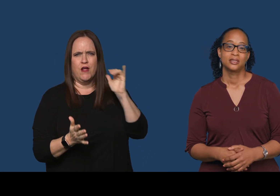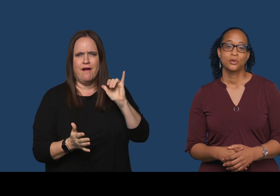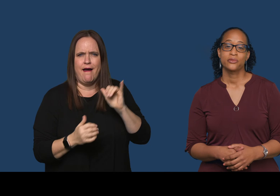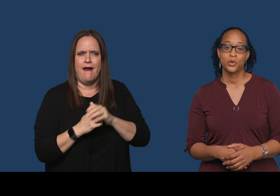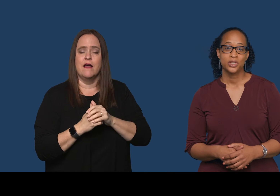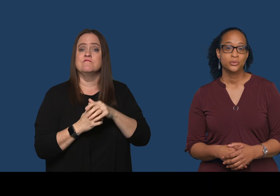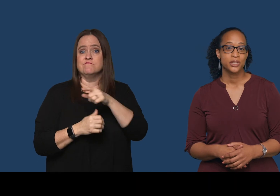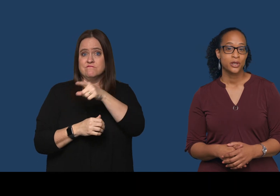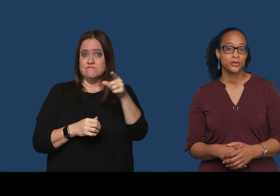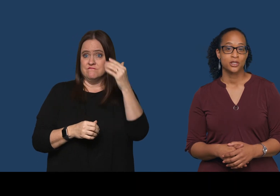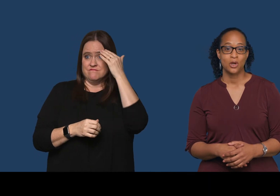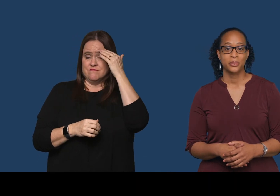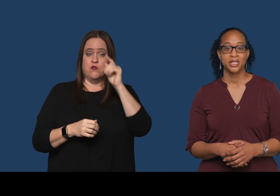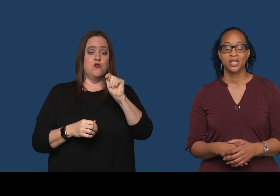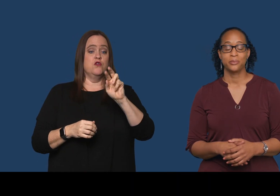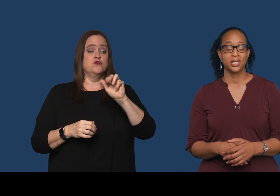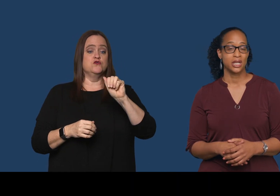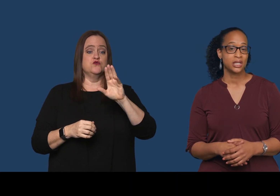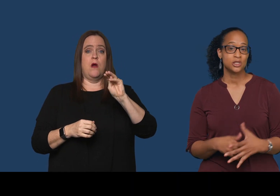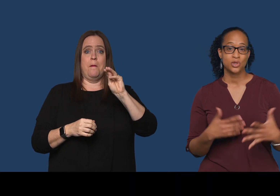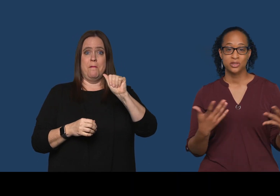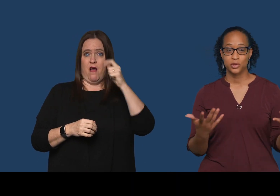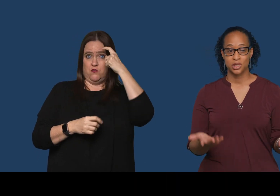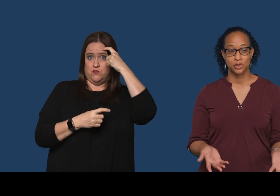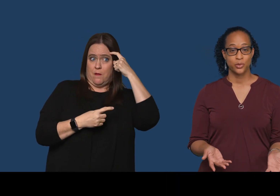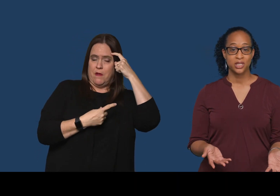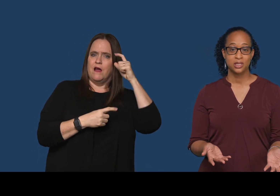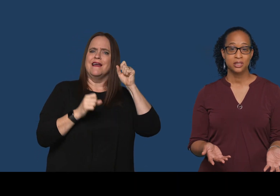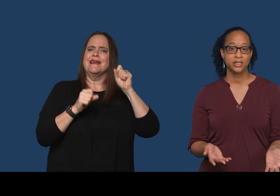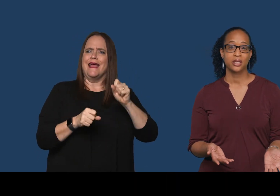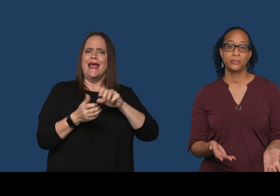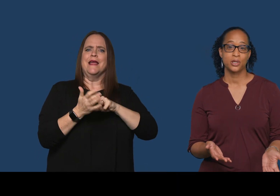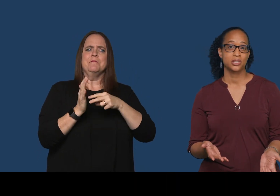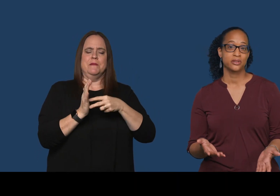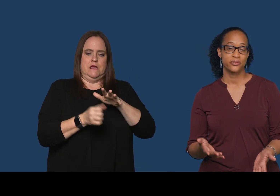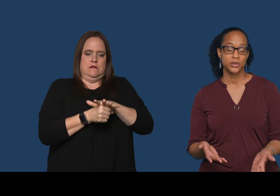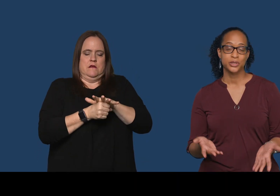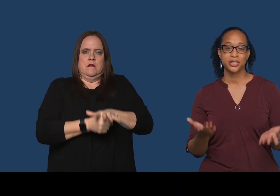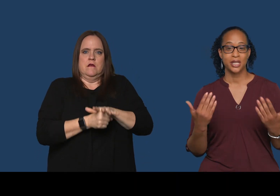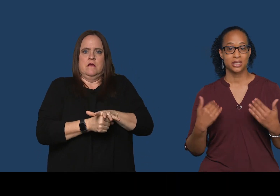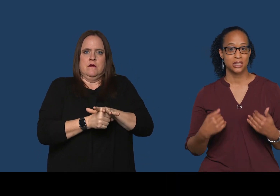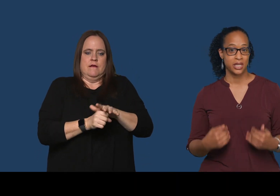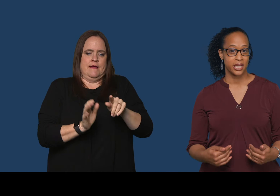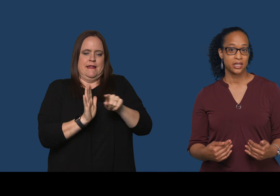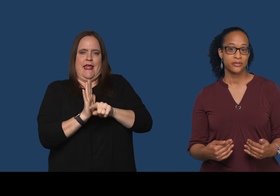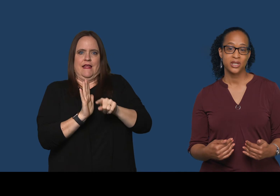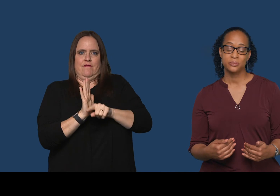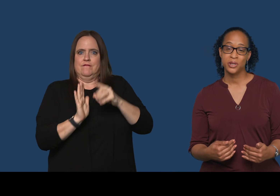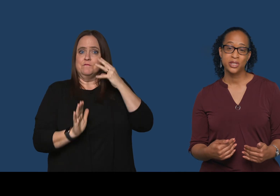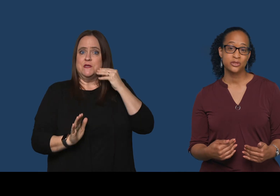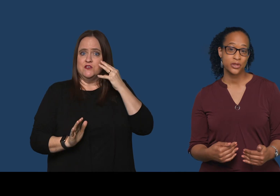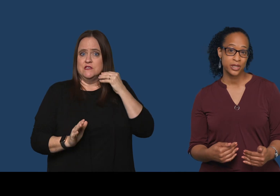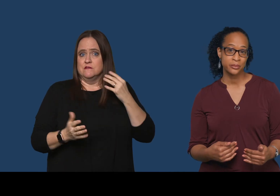So of course we know that trauma can be any stressful situation that a person feels that is a negative experience for them.